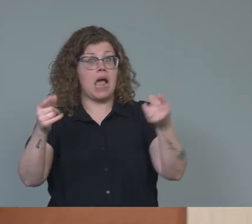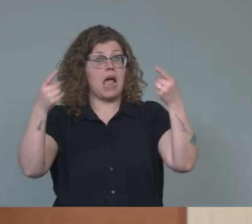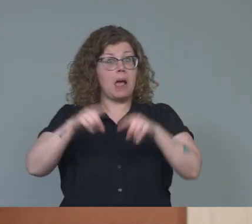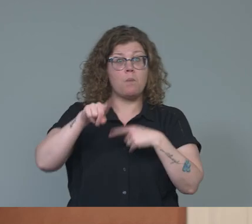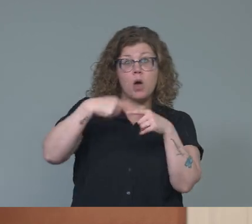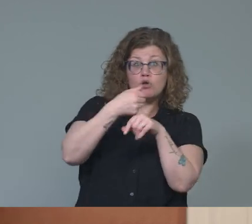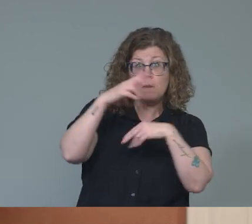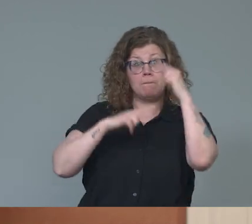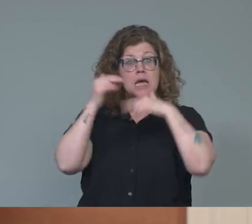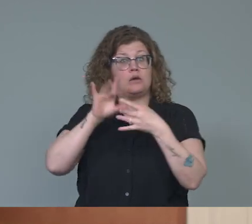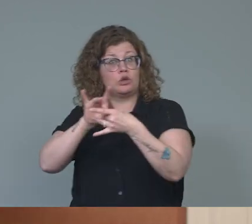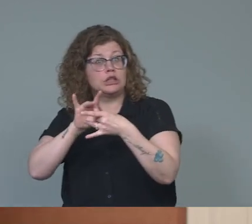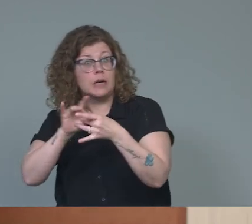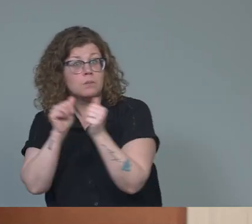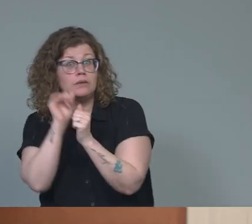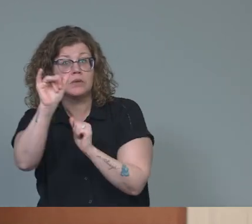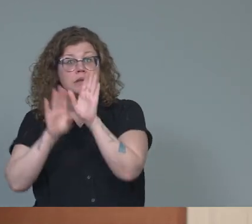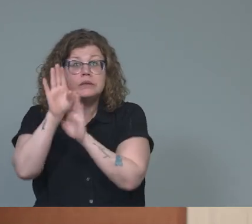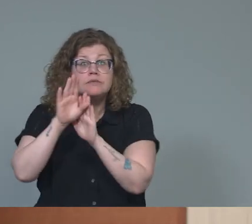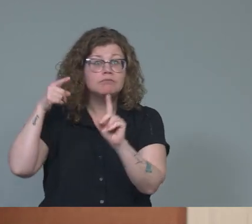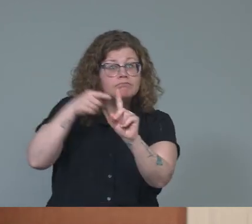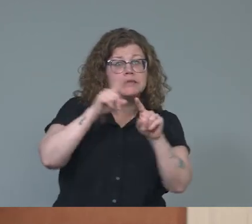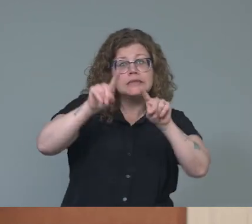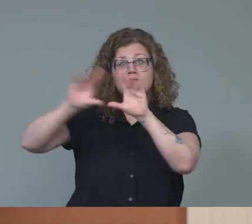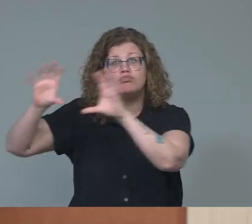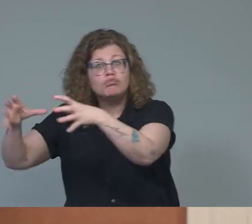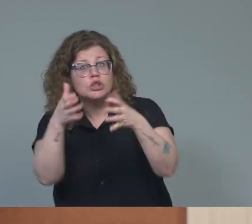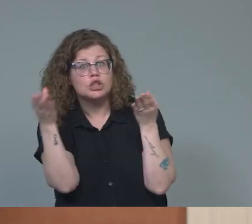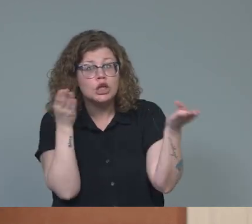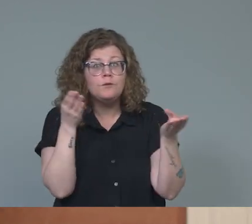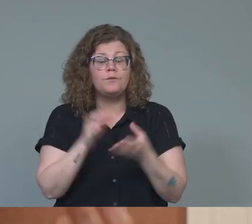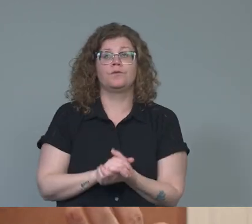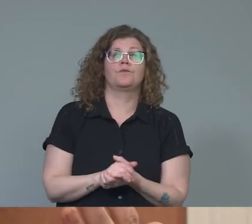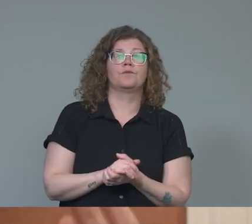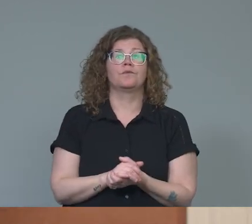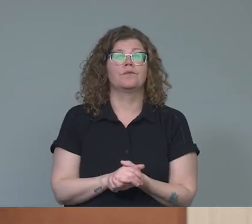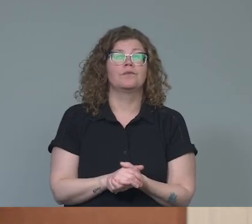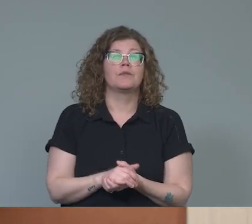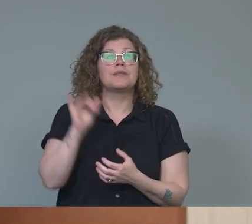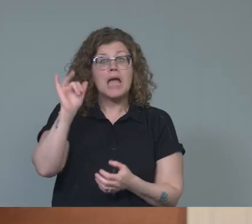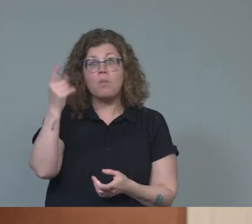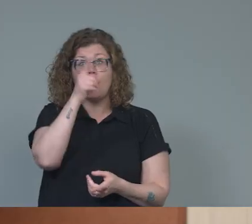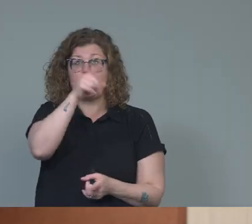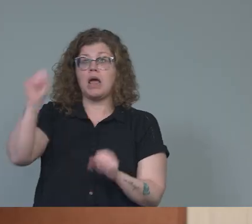and you can't quite work with the full scale fabricators at this time, how do you find ways to build the gradients